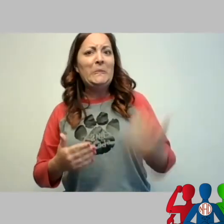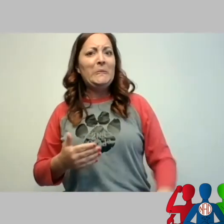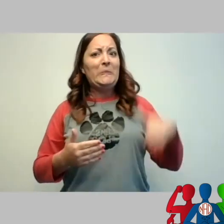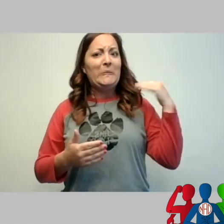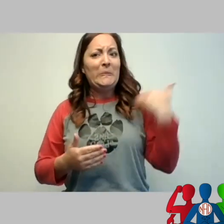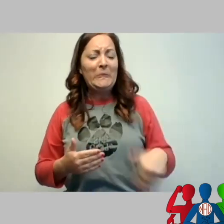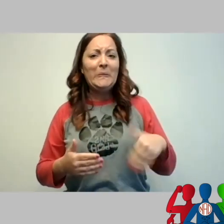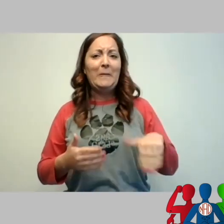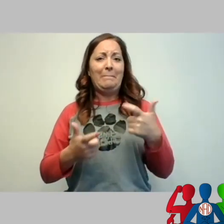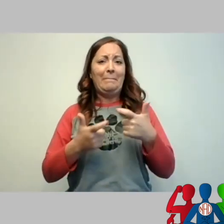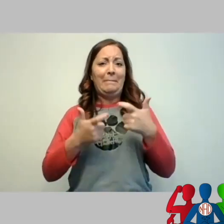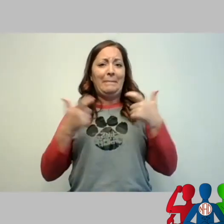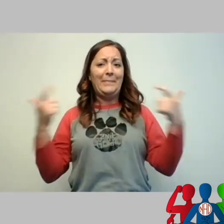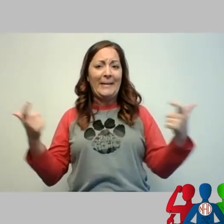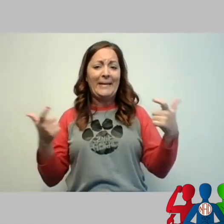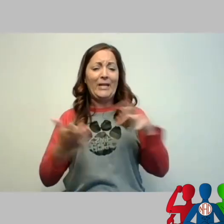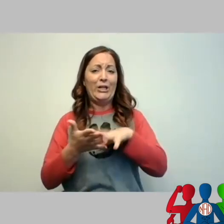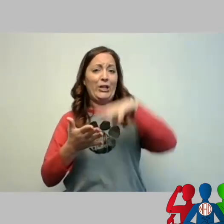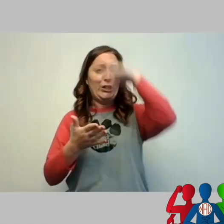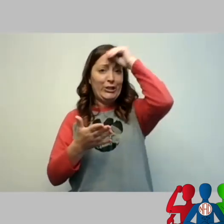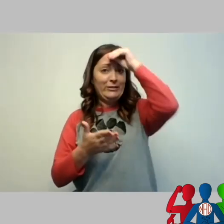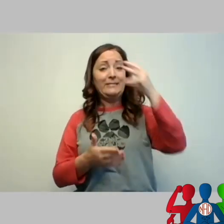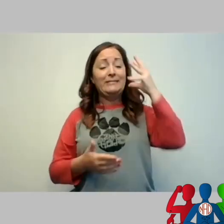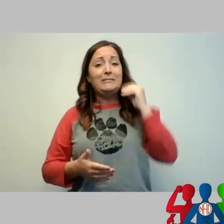Those first few weeks were quite difficult.